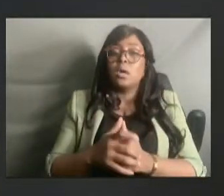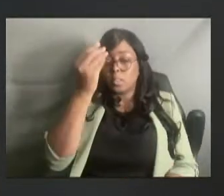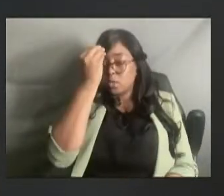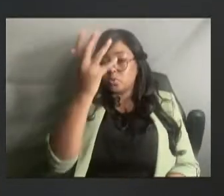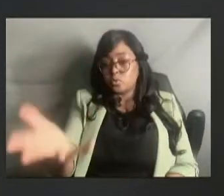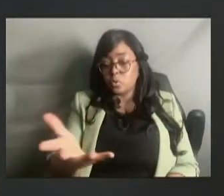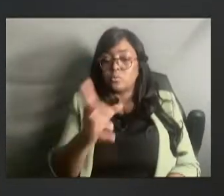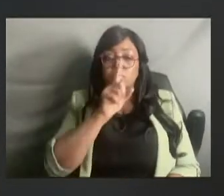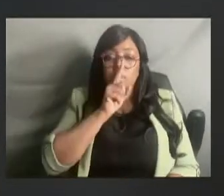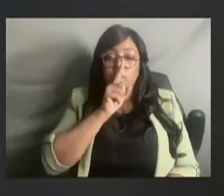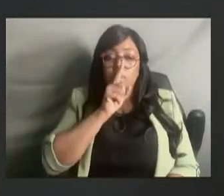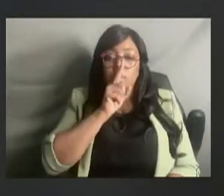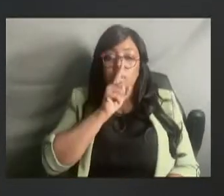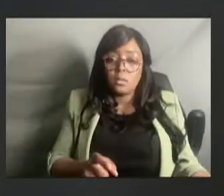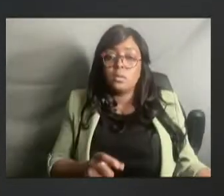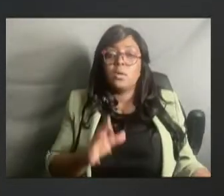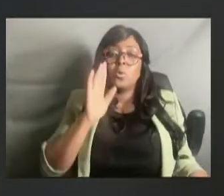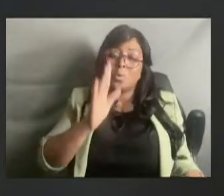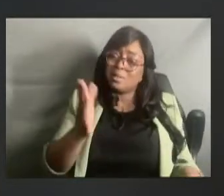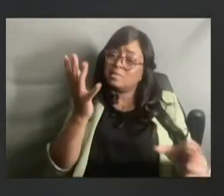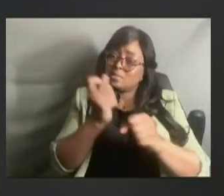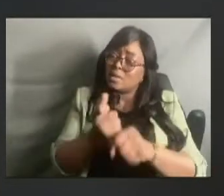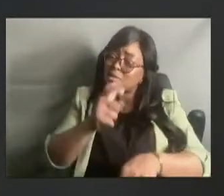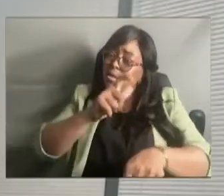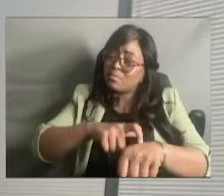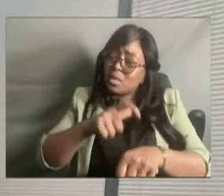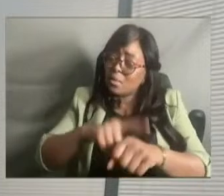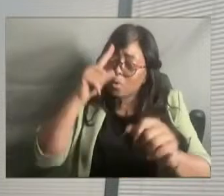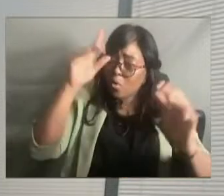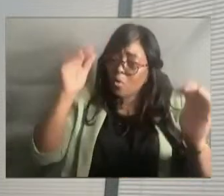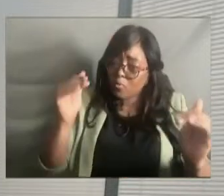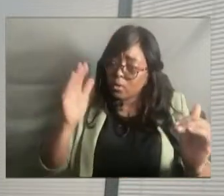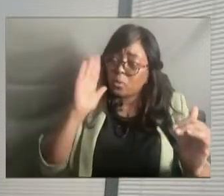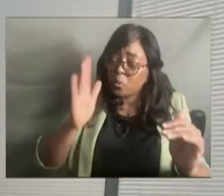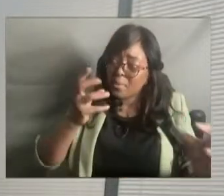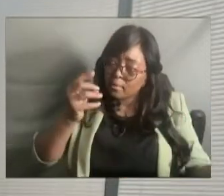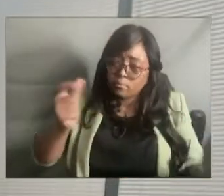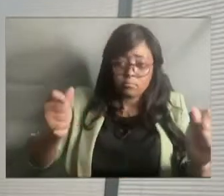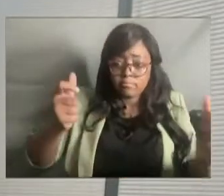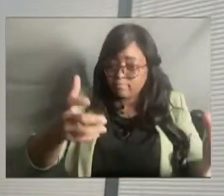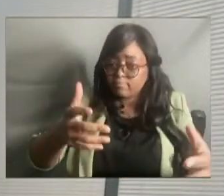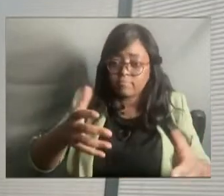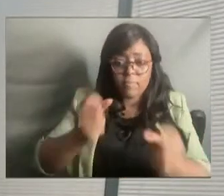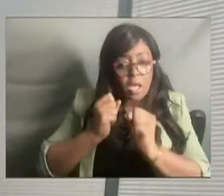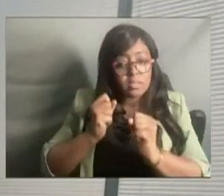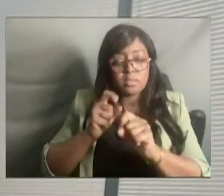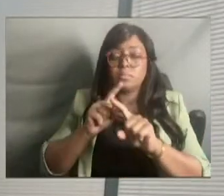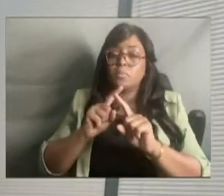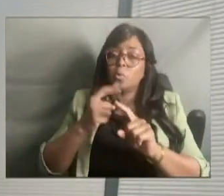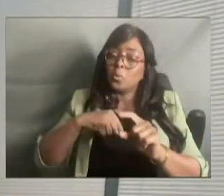our our process and procedure. I will say that ultimately there's